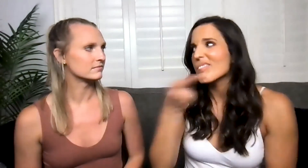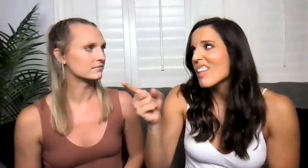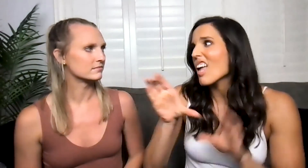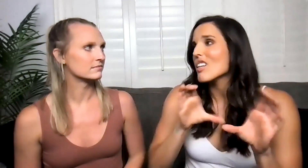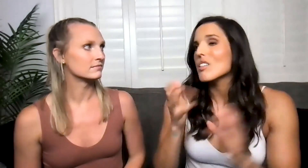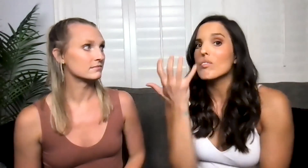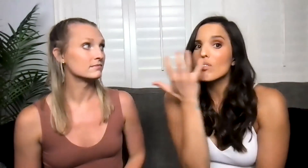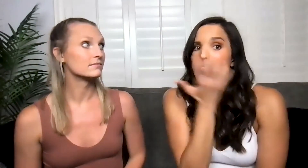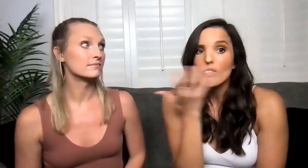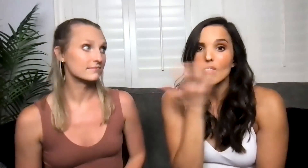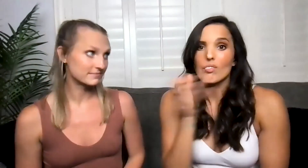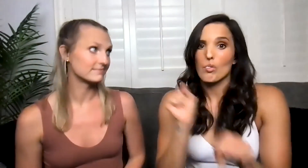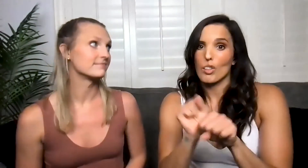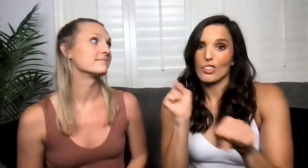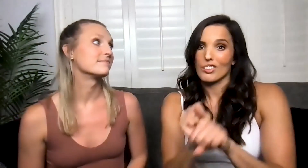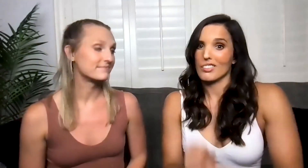they do amazing work.